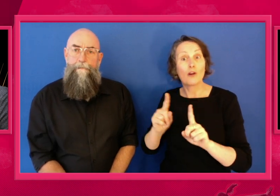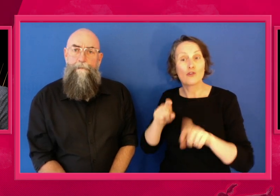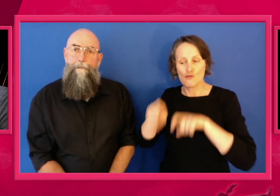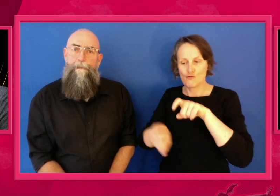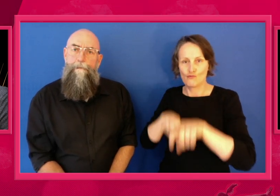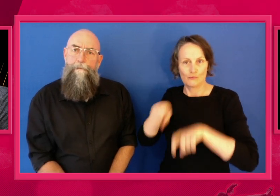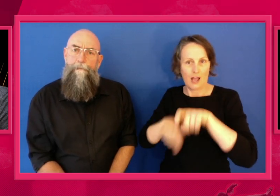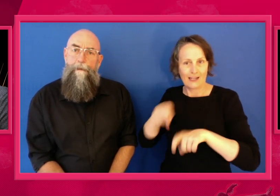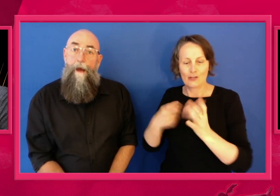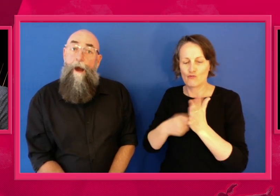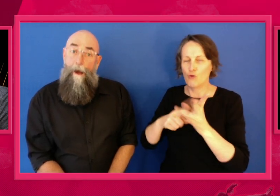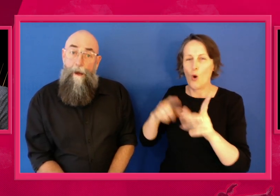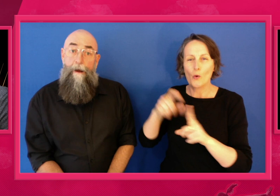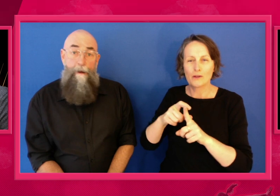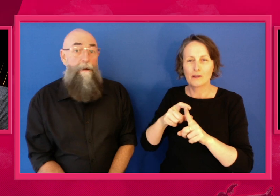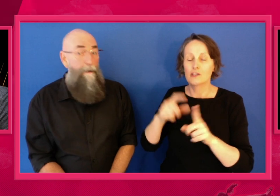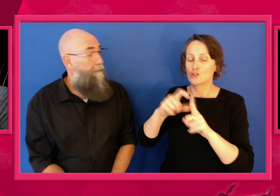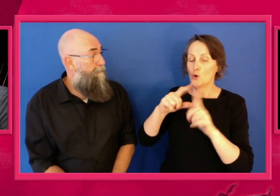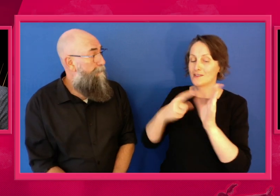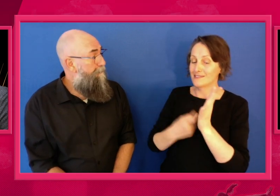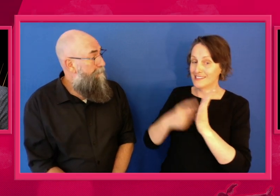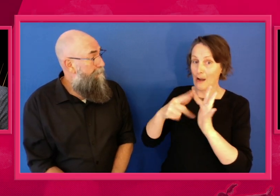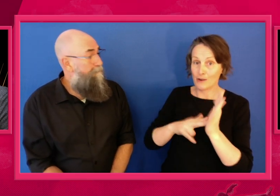know, we've talked about before: Darren Hicks, Emily Petricola, Meg Lemon.